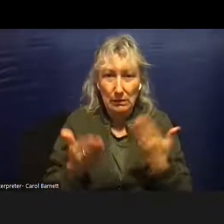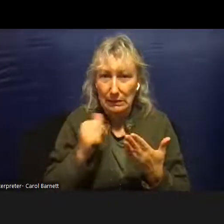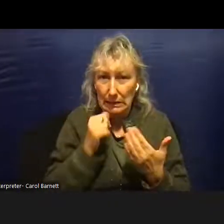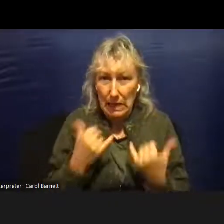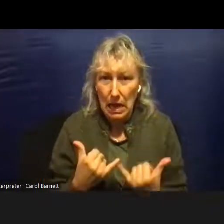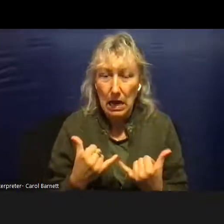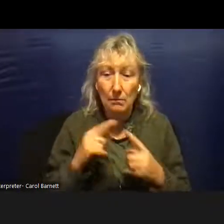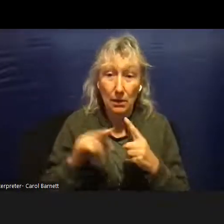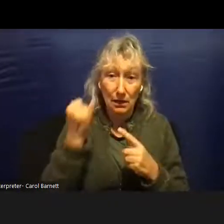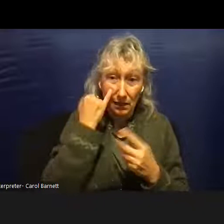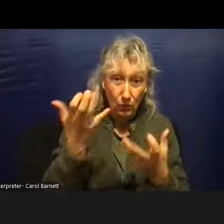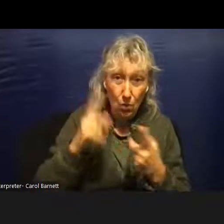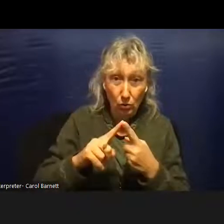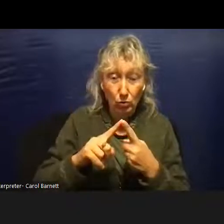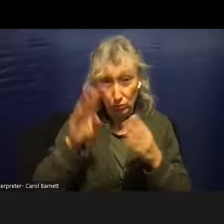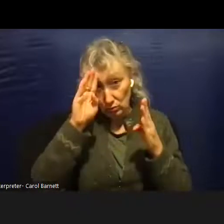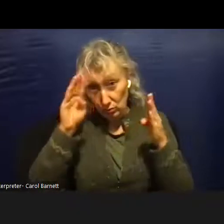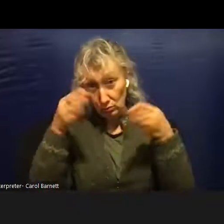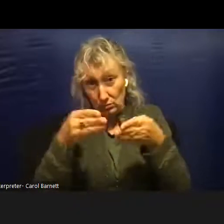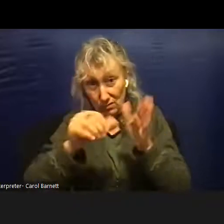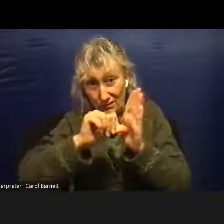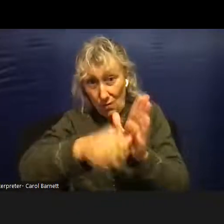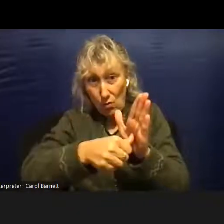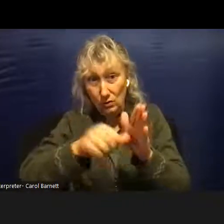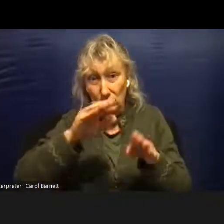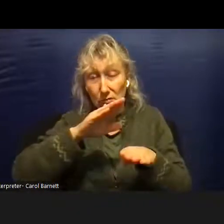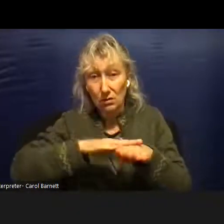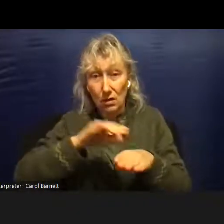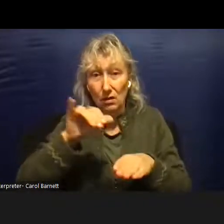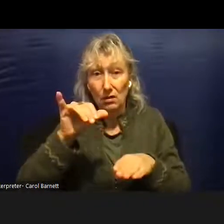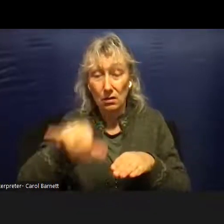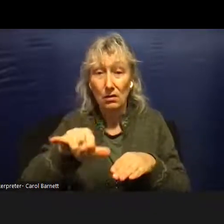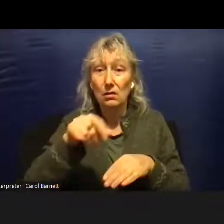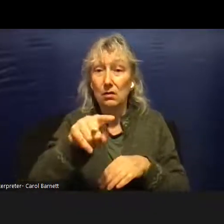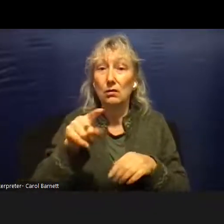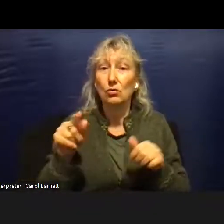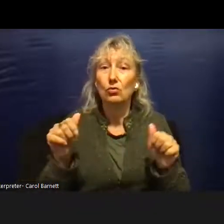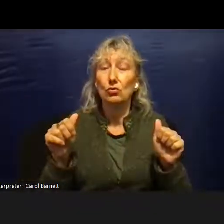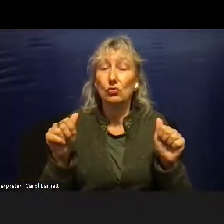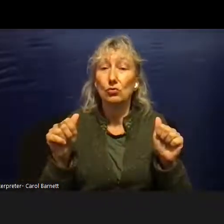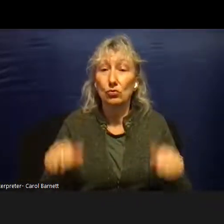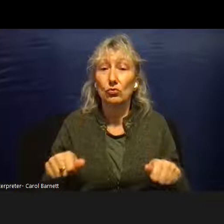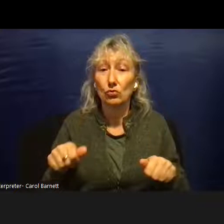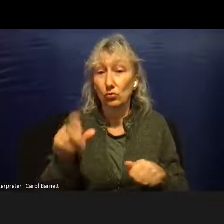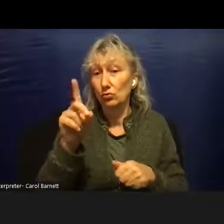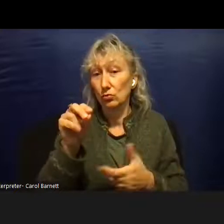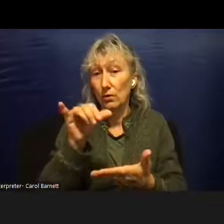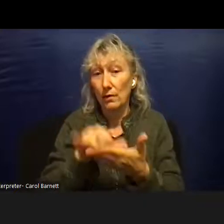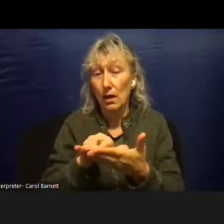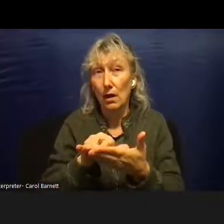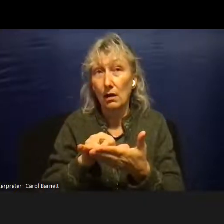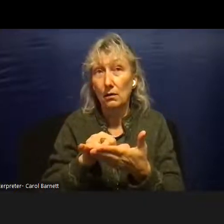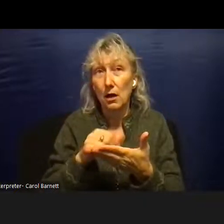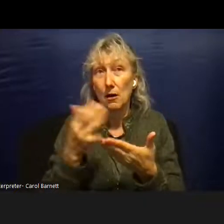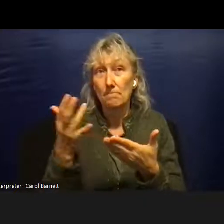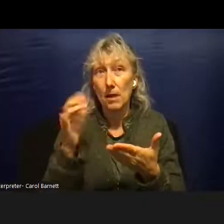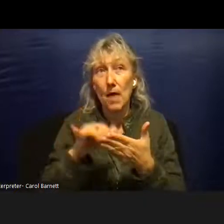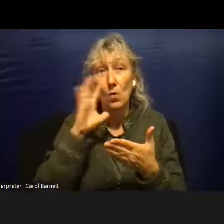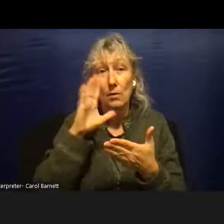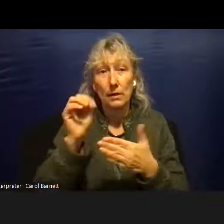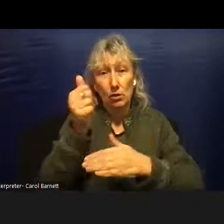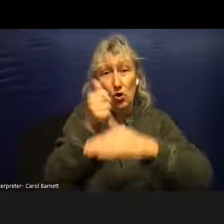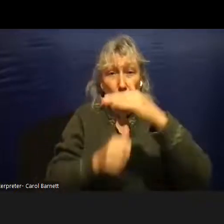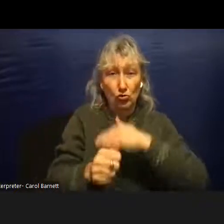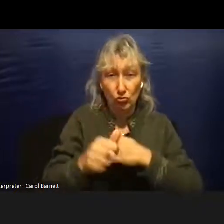But and I think that's something that will be more explicitly done in a future round.